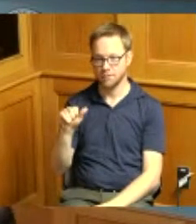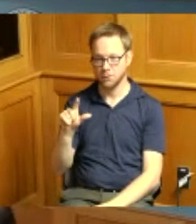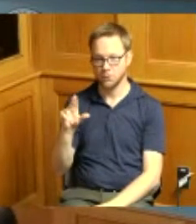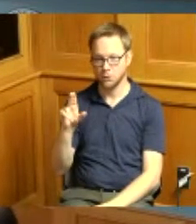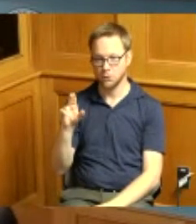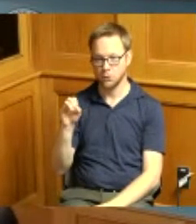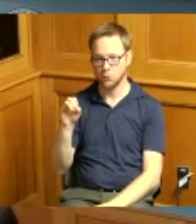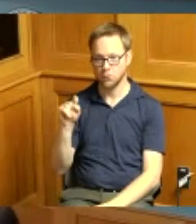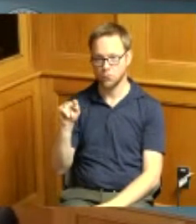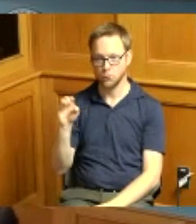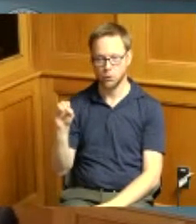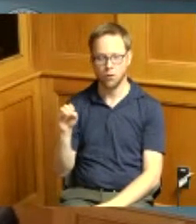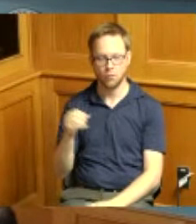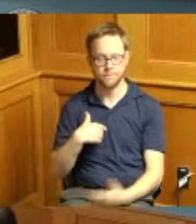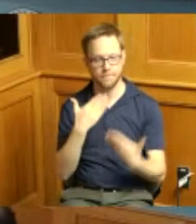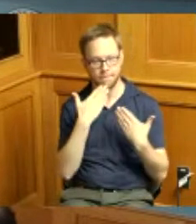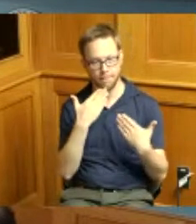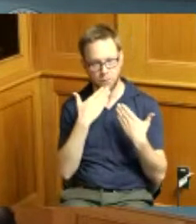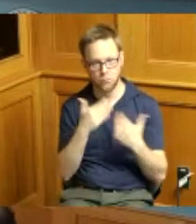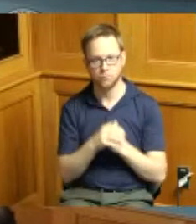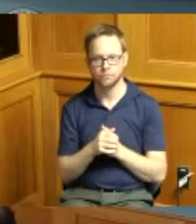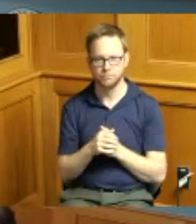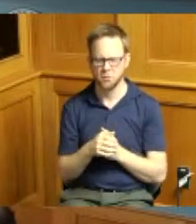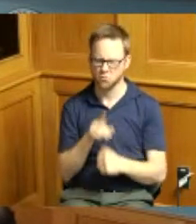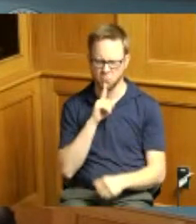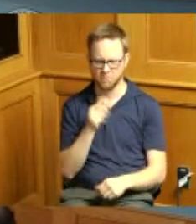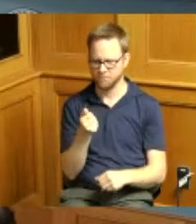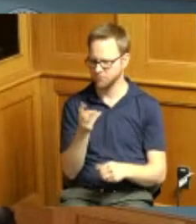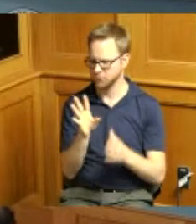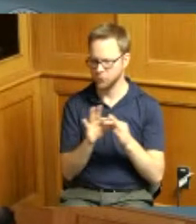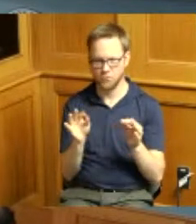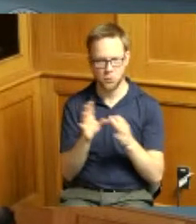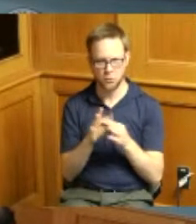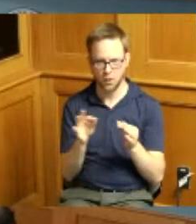thank you Madam President I have just a couple of comments and then some by leaves which I'm